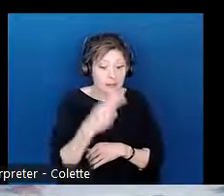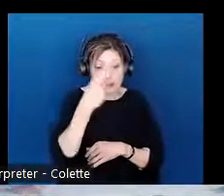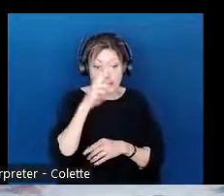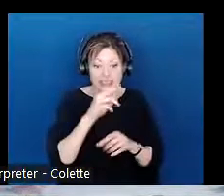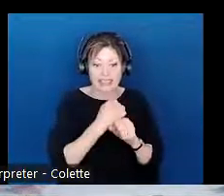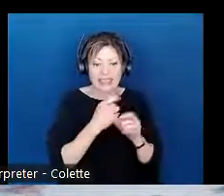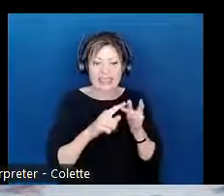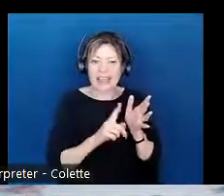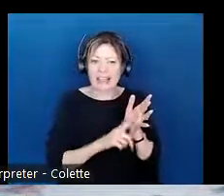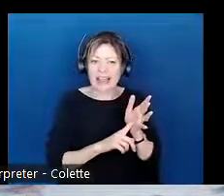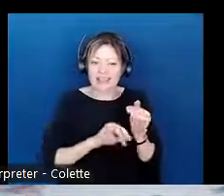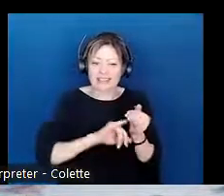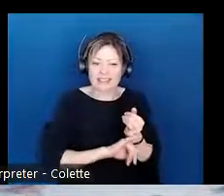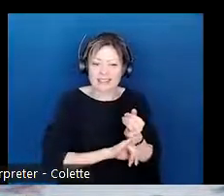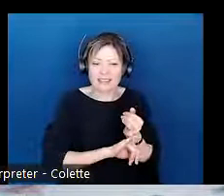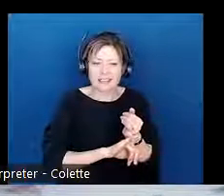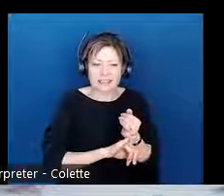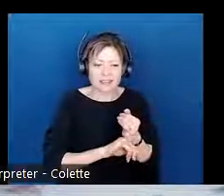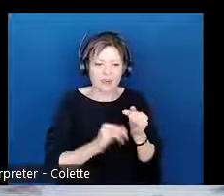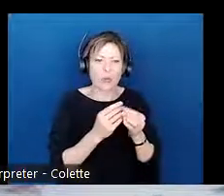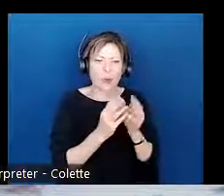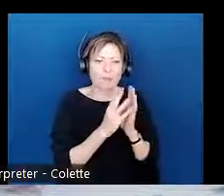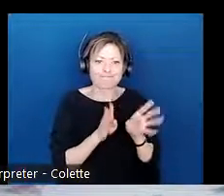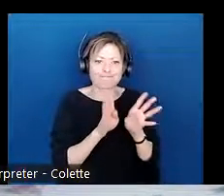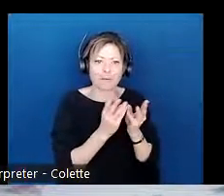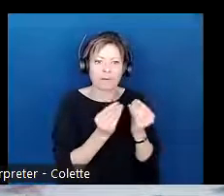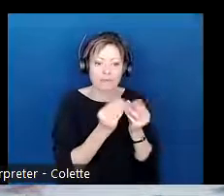and they sort of are quite fibrous and that's where the spores are released from